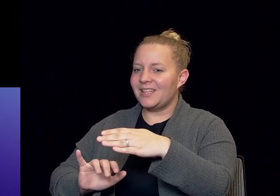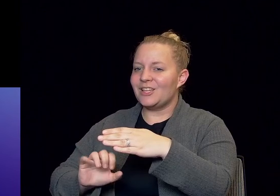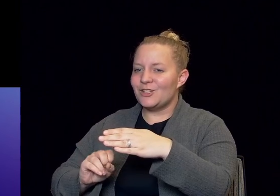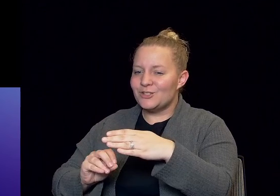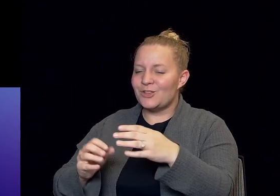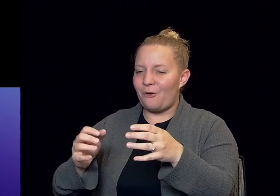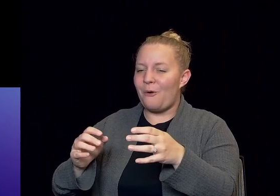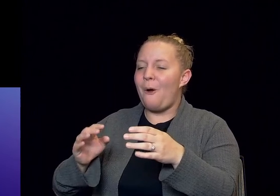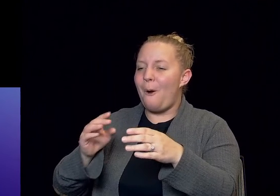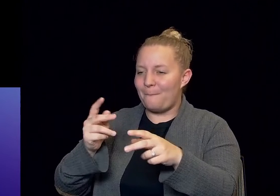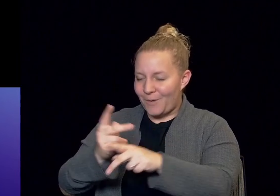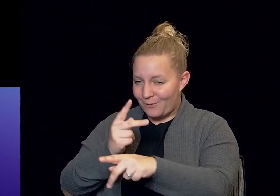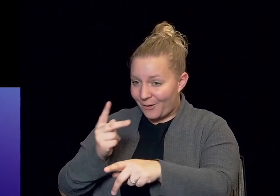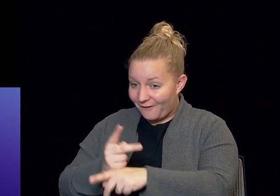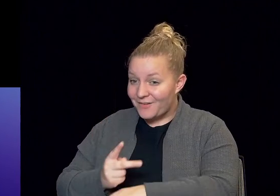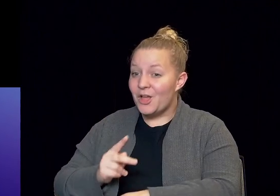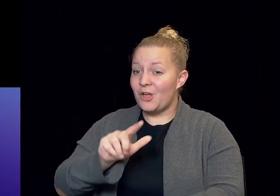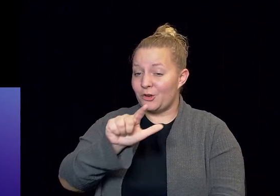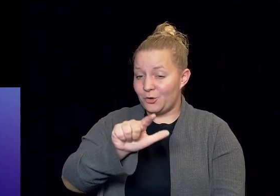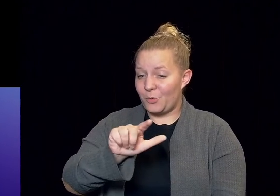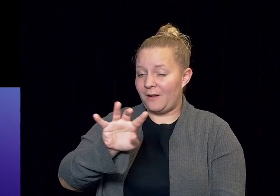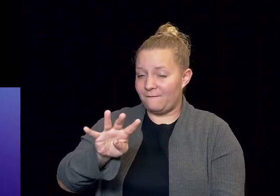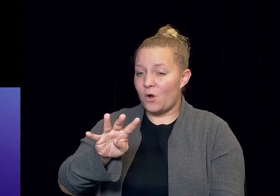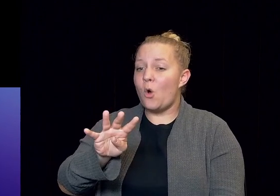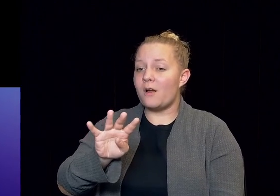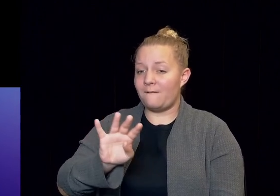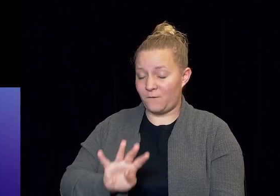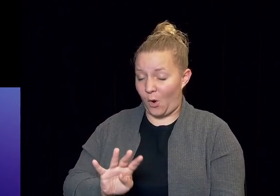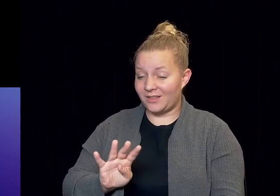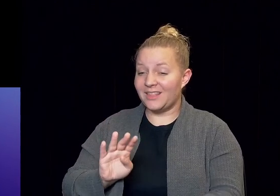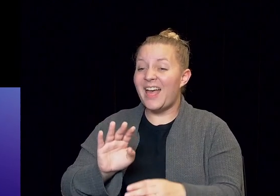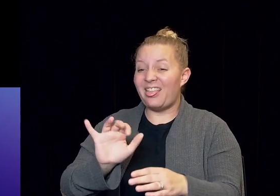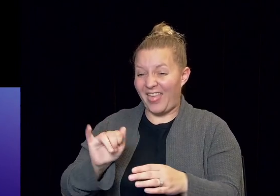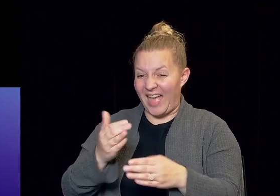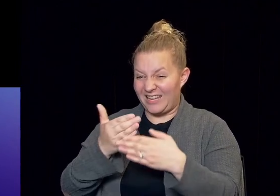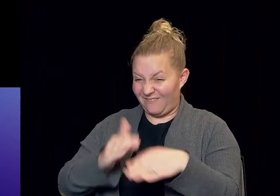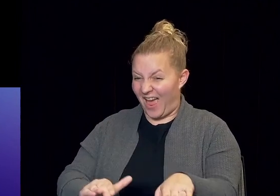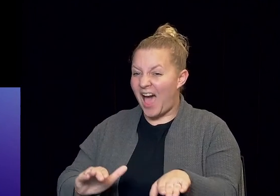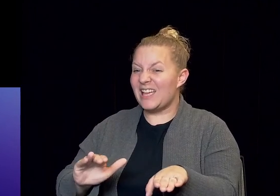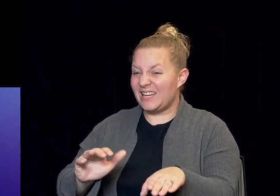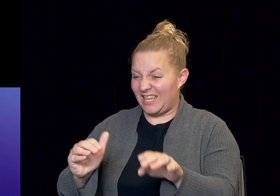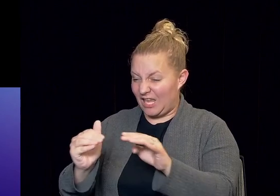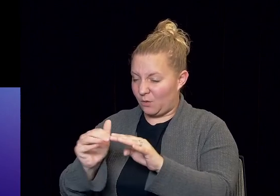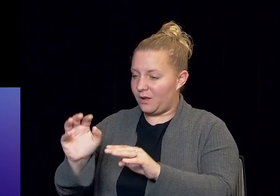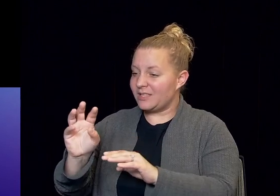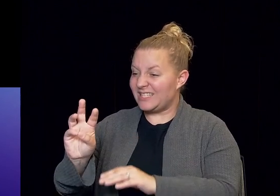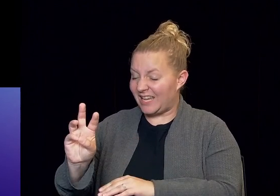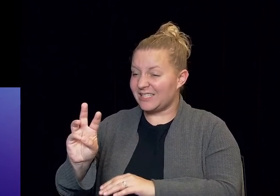what 24 divided by 4 is. Our final answer would be 6. So, dude only sleeps for 6 hours out of each day.